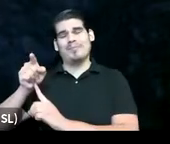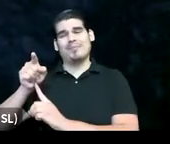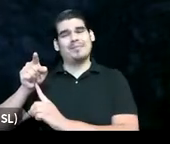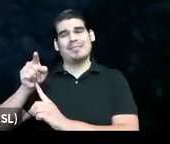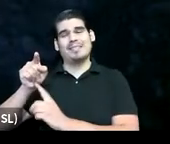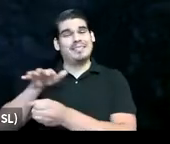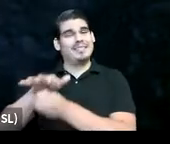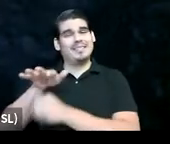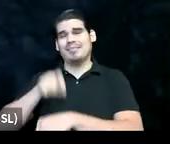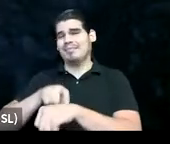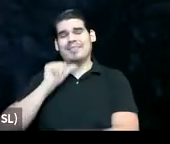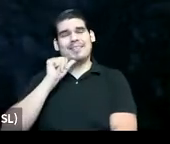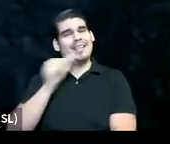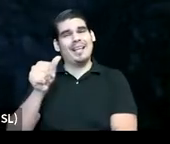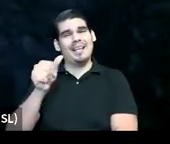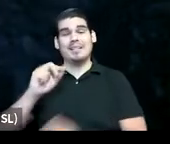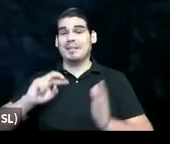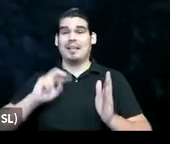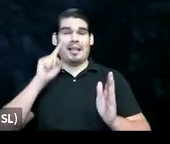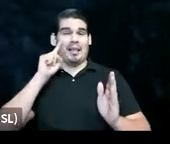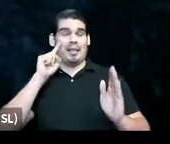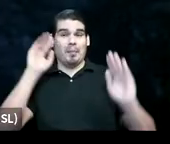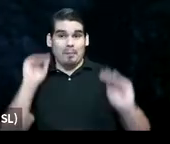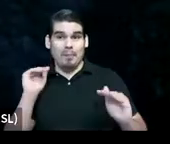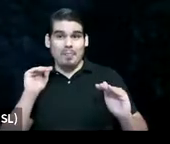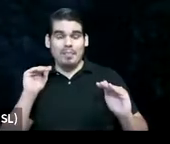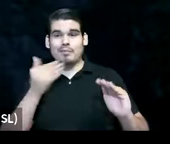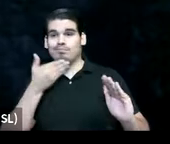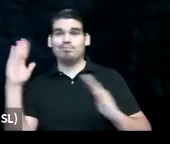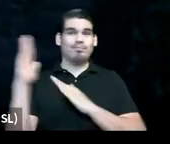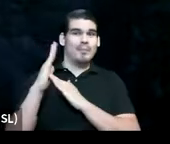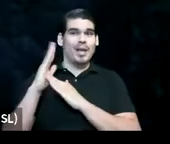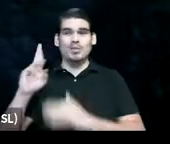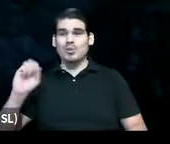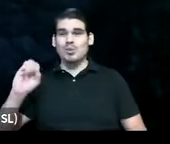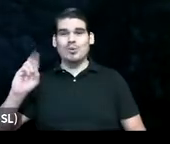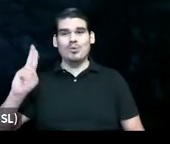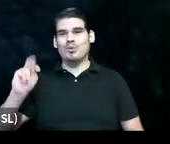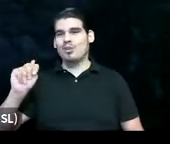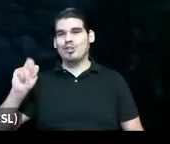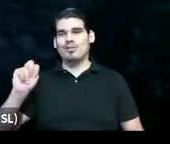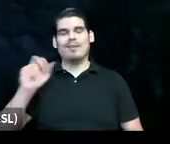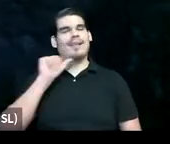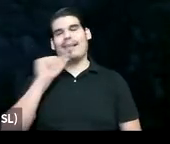You're using stats you're using, you know, you're explaining how this why this is an issue. How this isn't